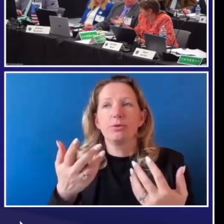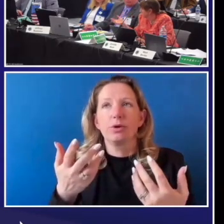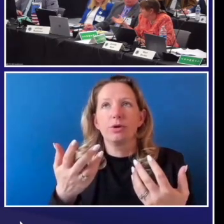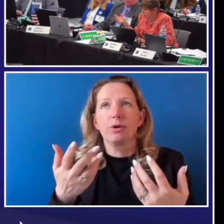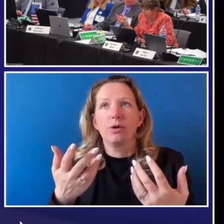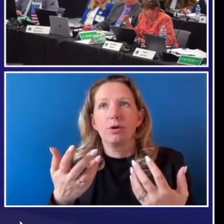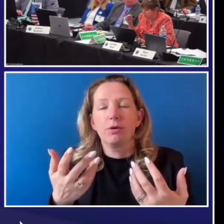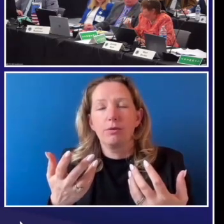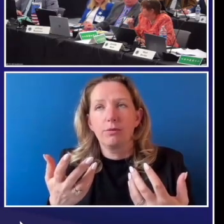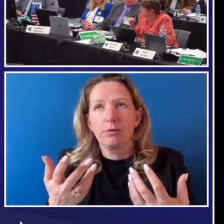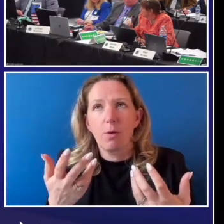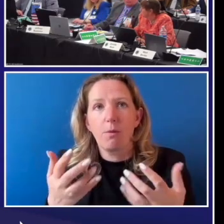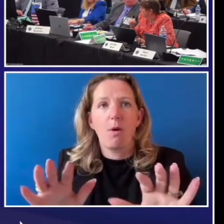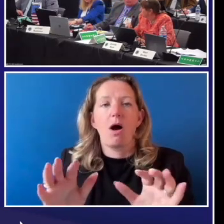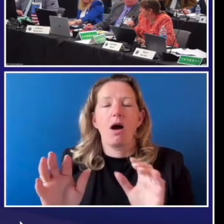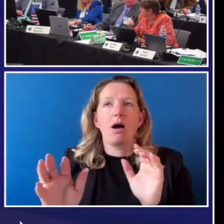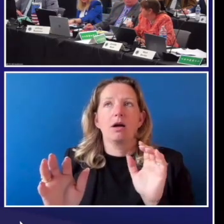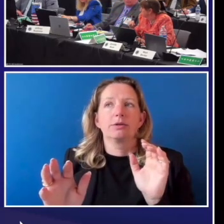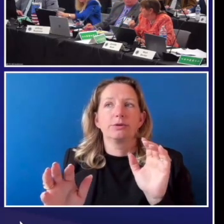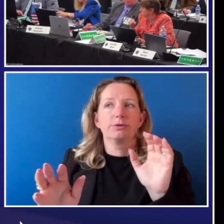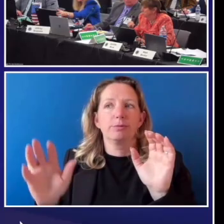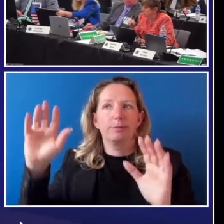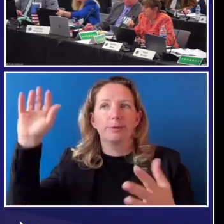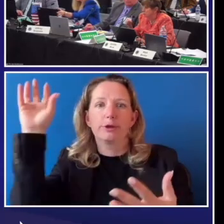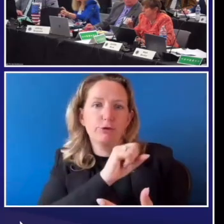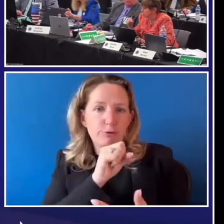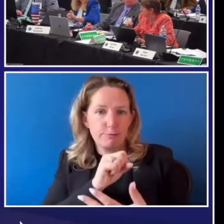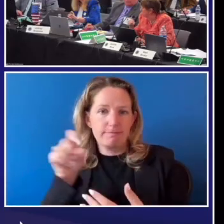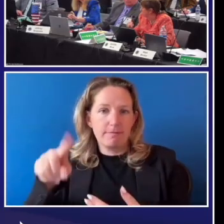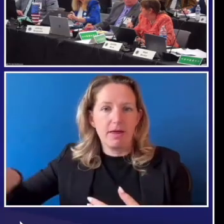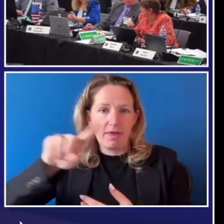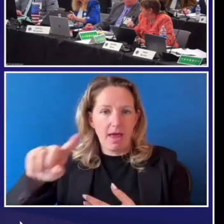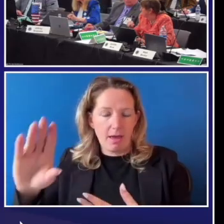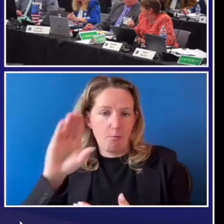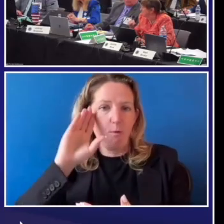I think this is the one place where you might be hearing some of us say, yeah, no.